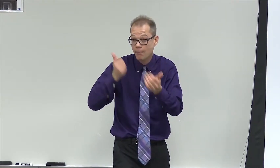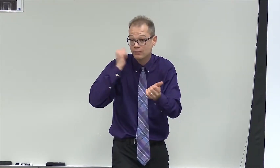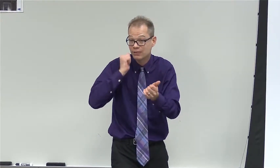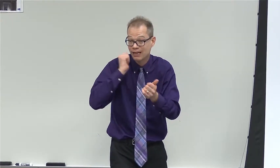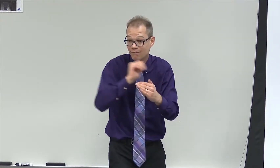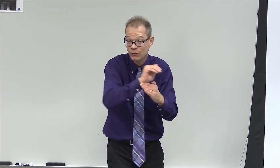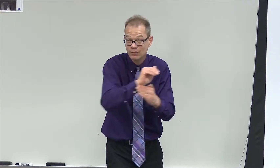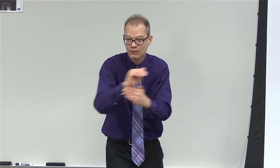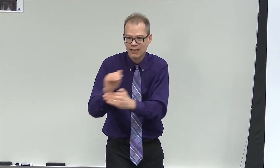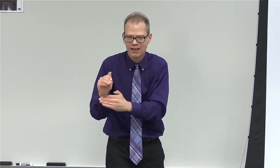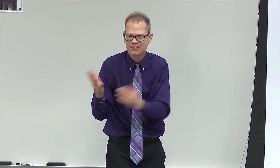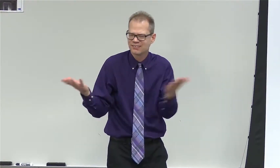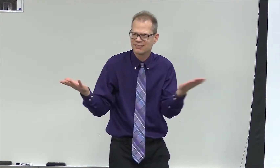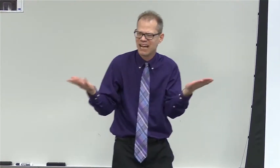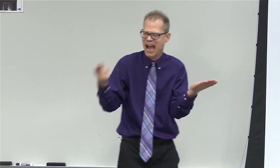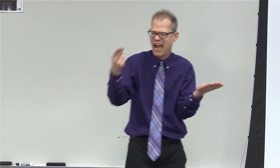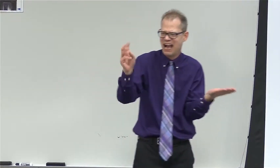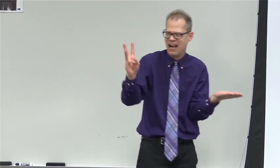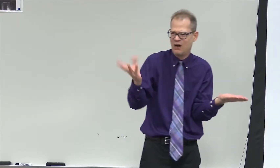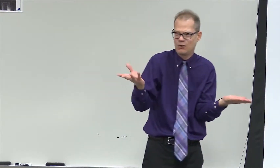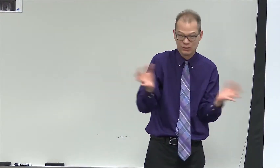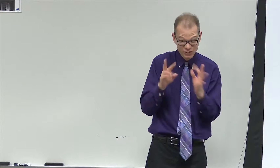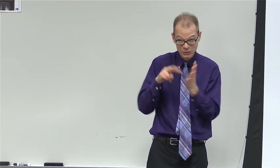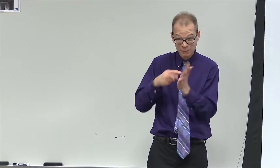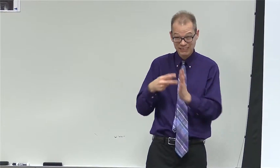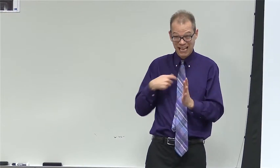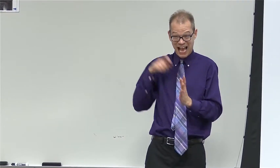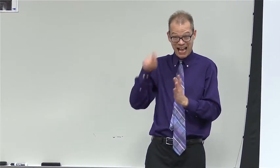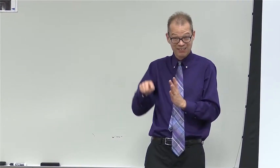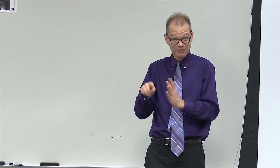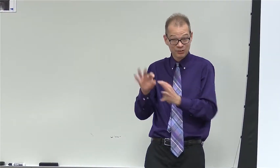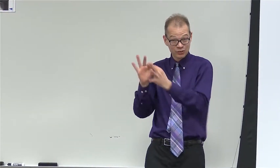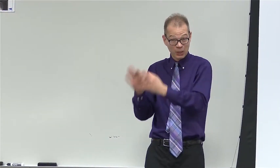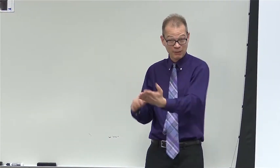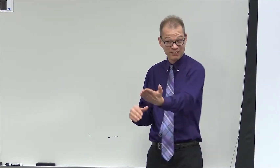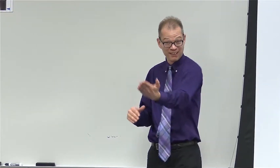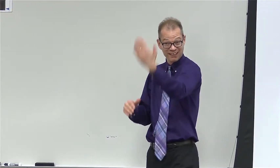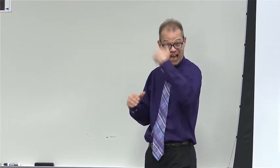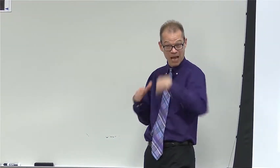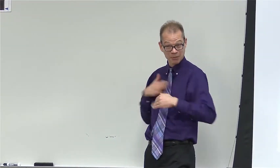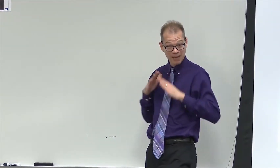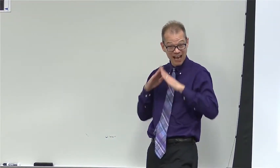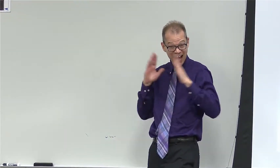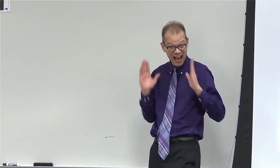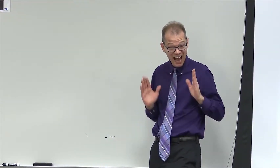I would have to be on call very often, sometimes even every night.